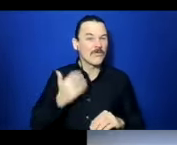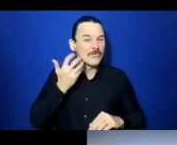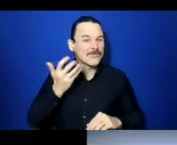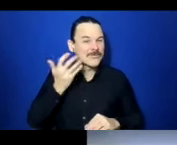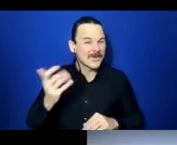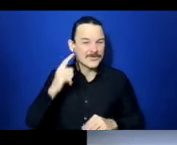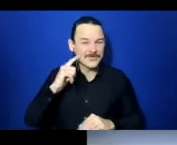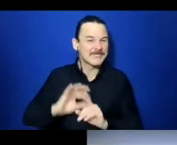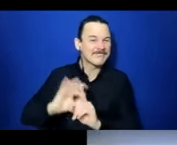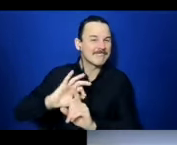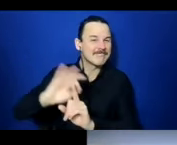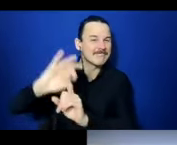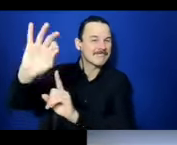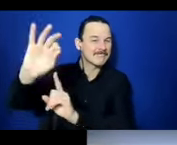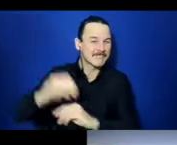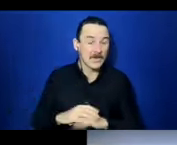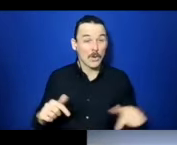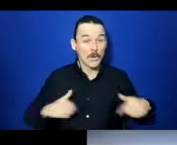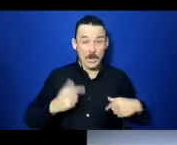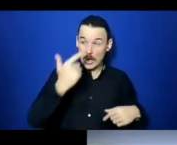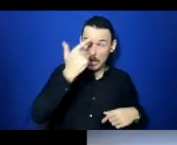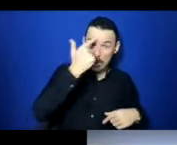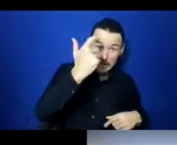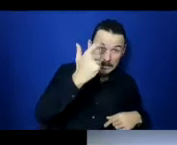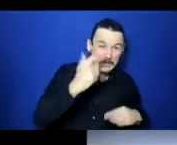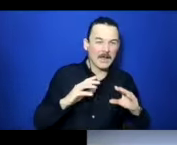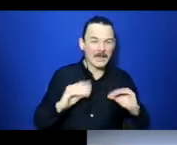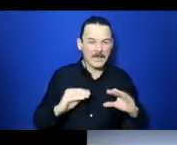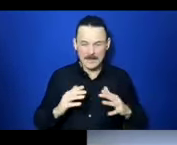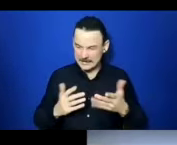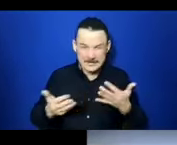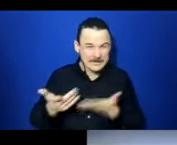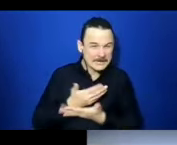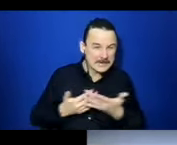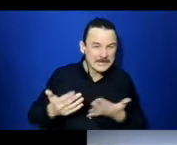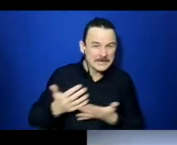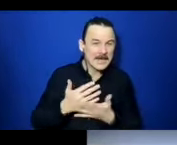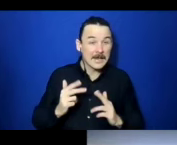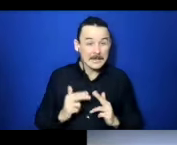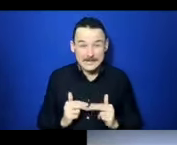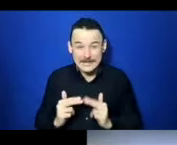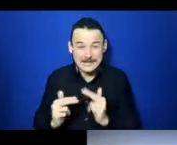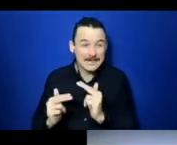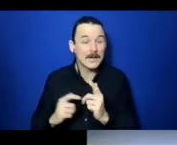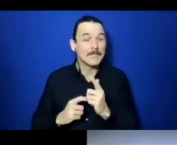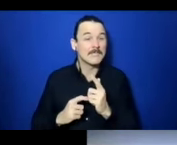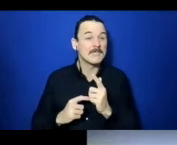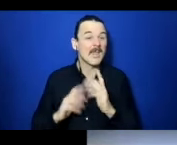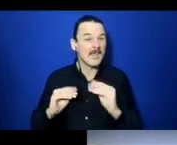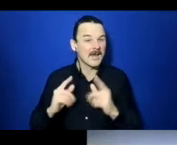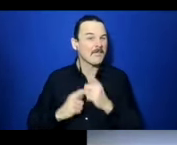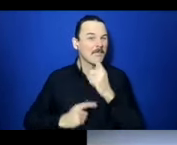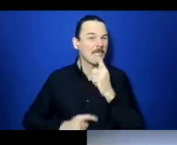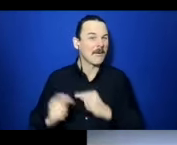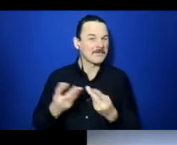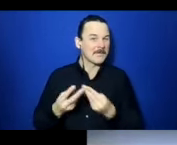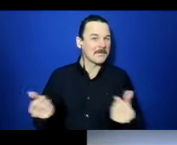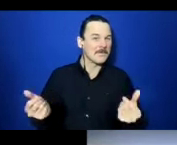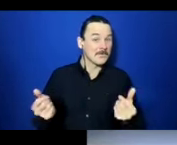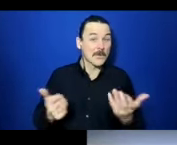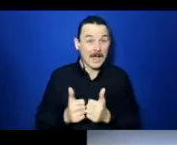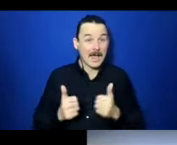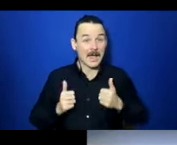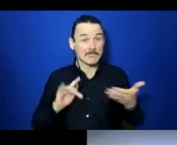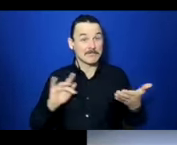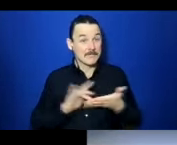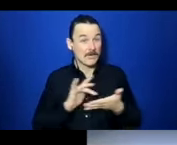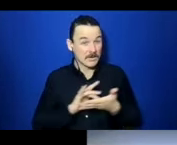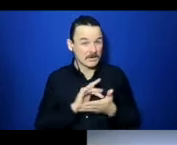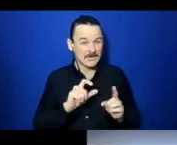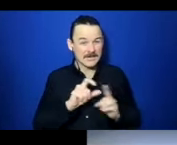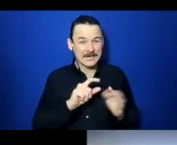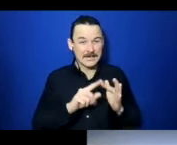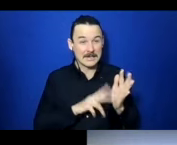fruition. We're prepared for that so our device can interact with smart doors, smart elevators,